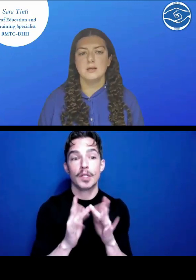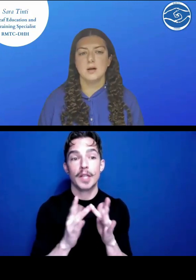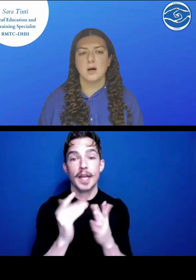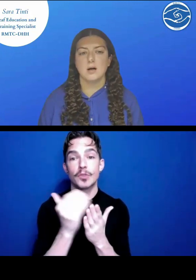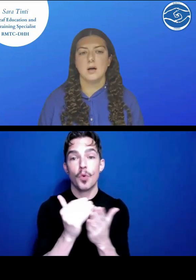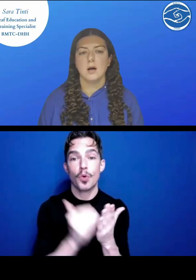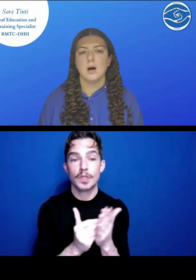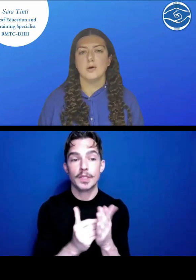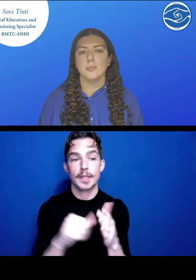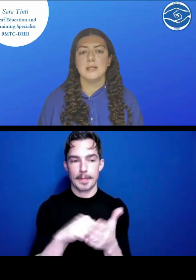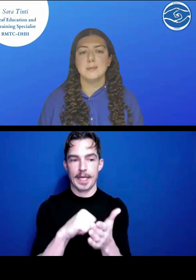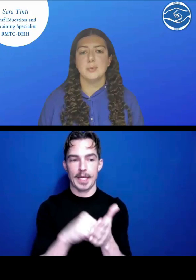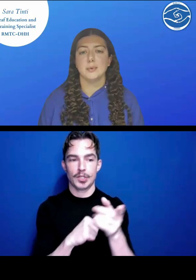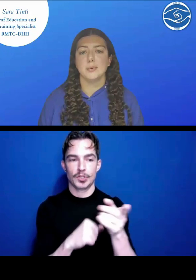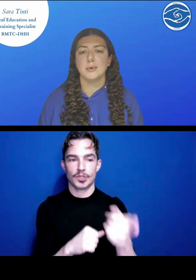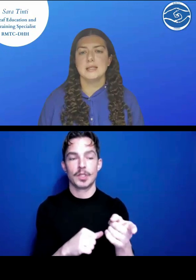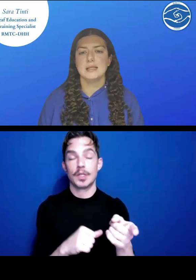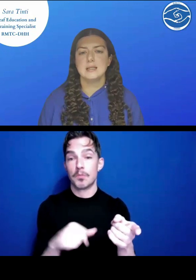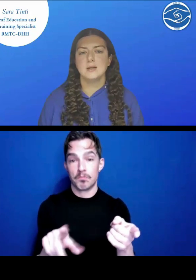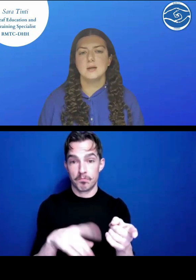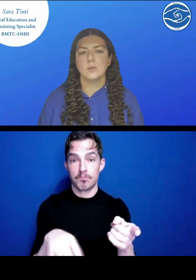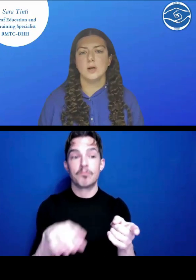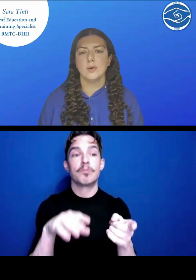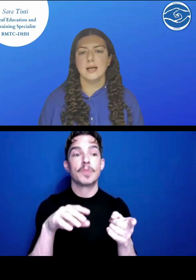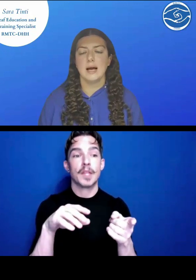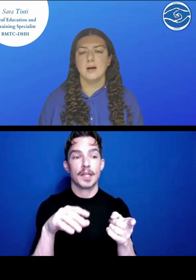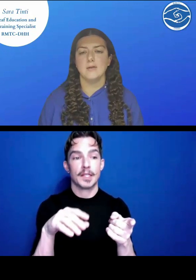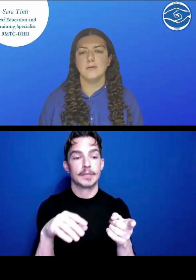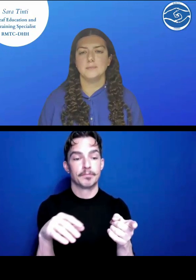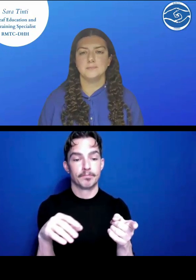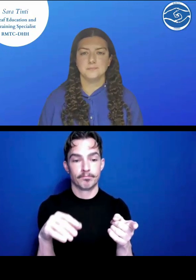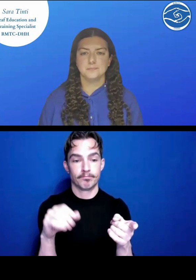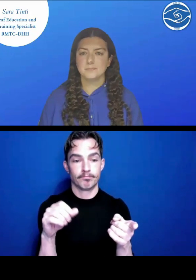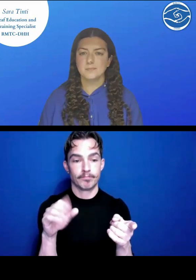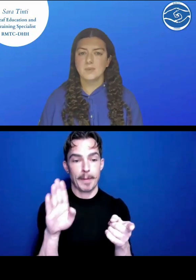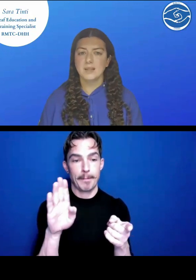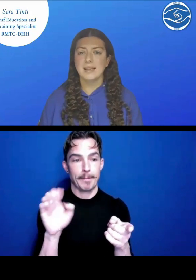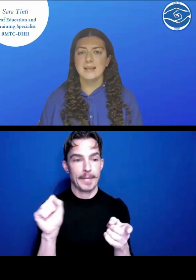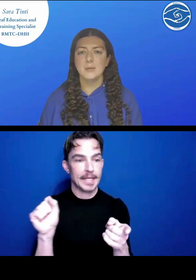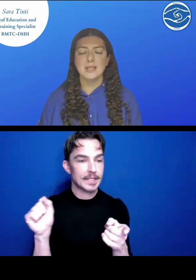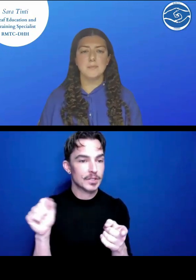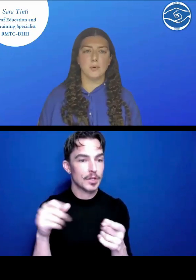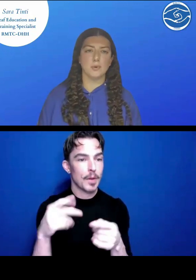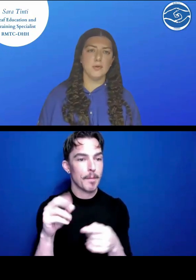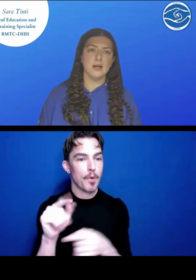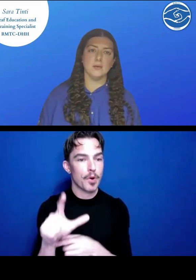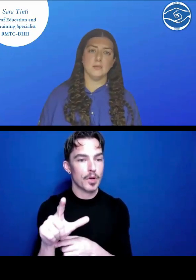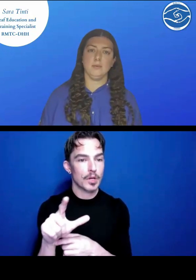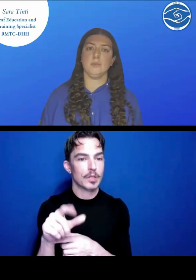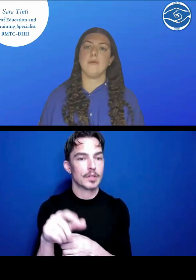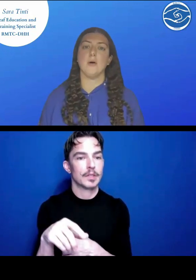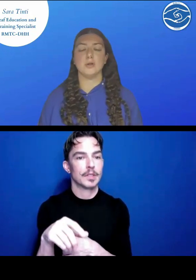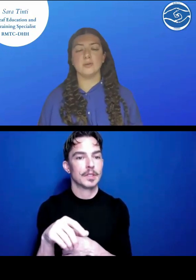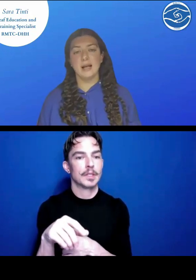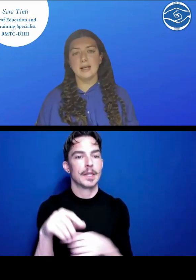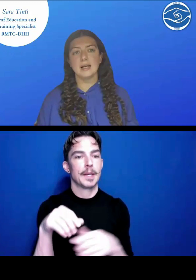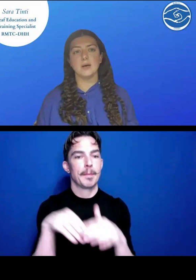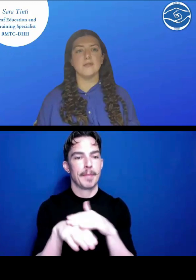these are our BEESS portal courses where we have in the BEESS portal that we've helped create and